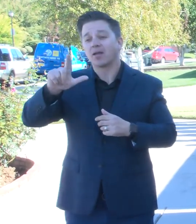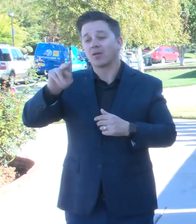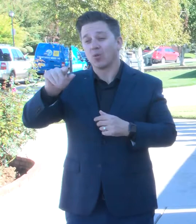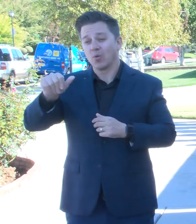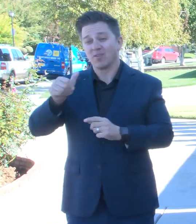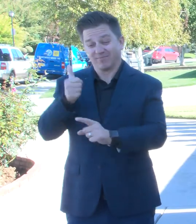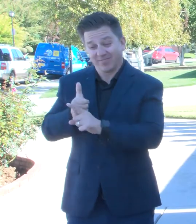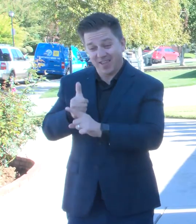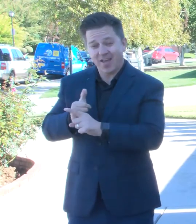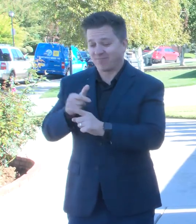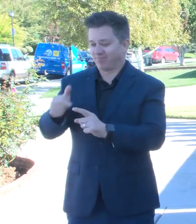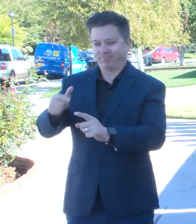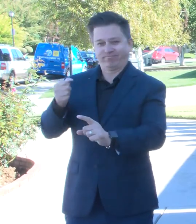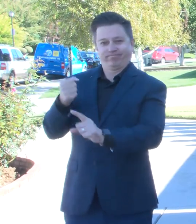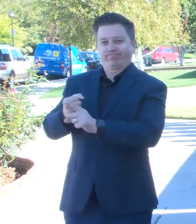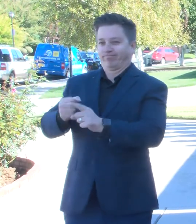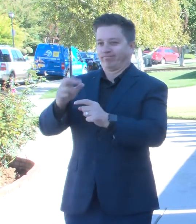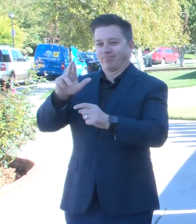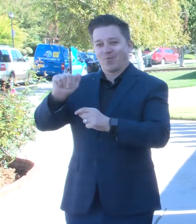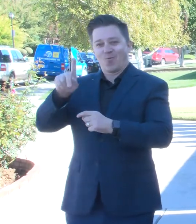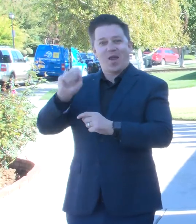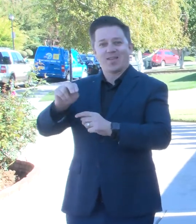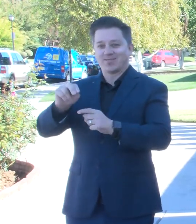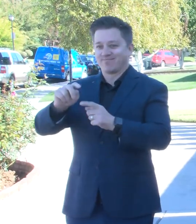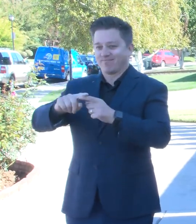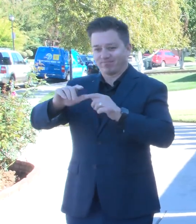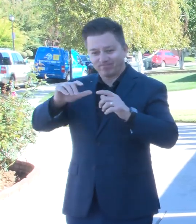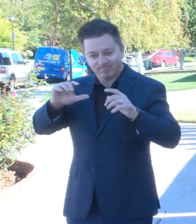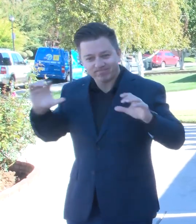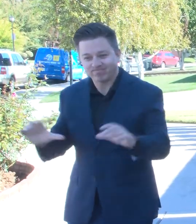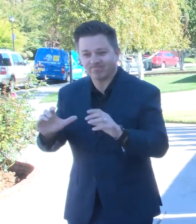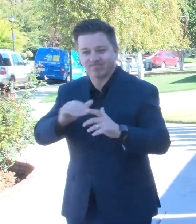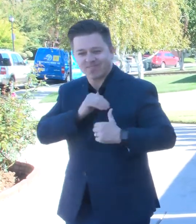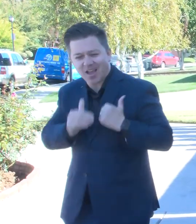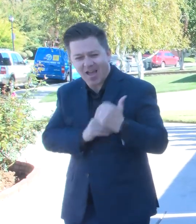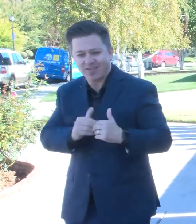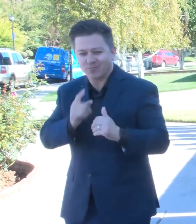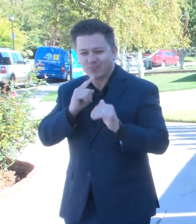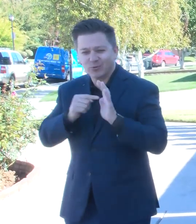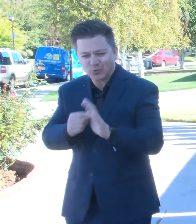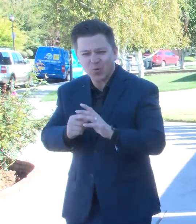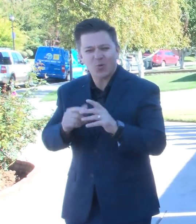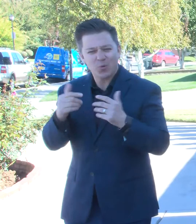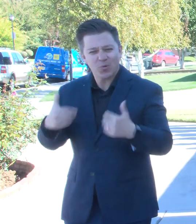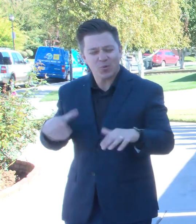through this random act of kindness has shown us how bound we really are we're bound as